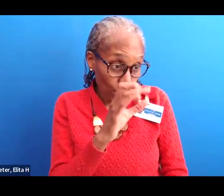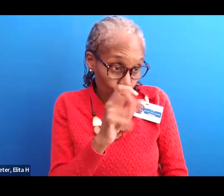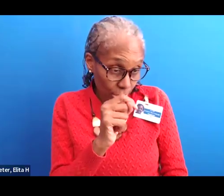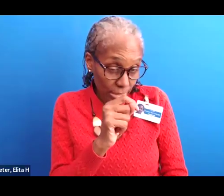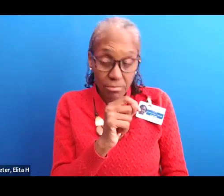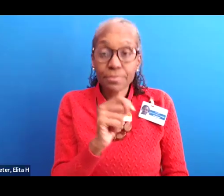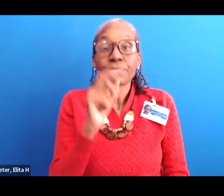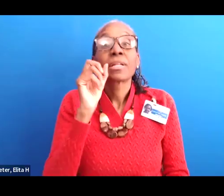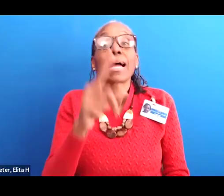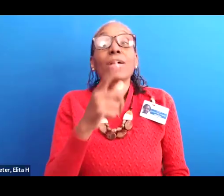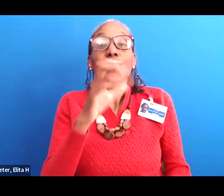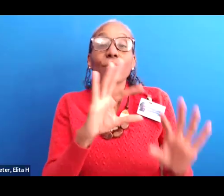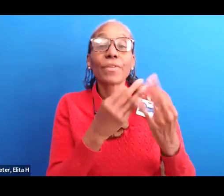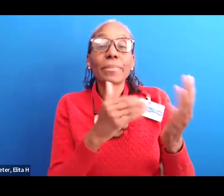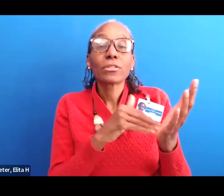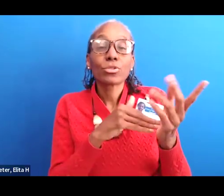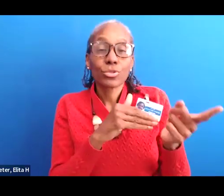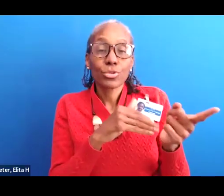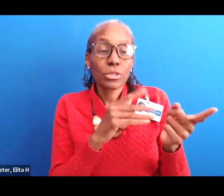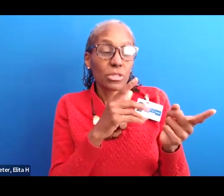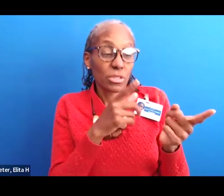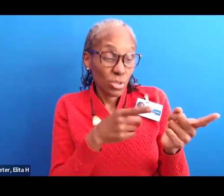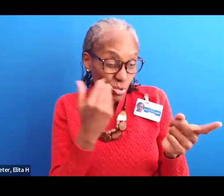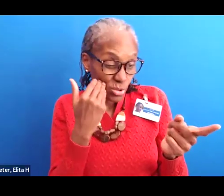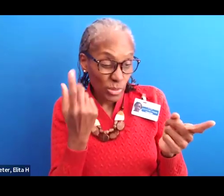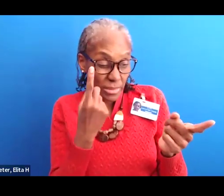primary care doctor, if there's somebody more familiar with people